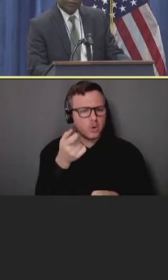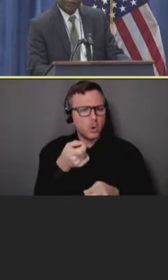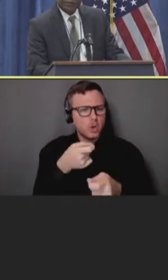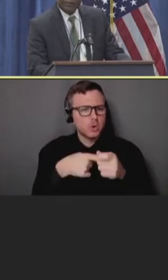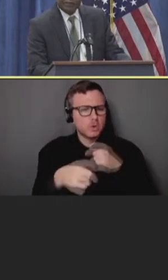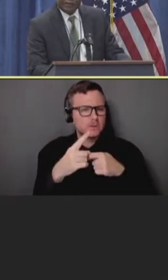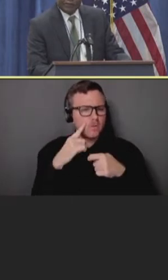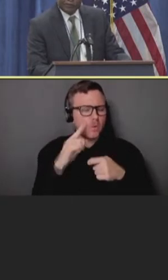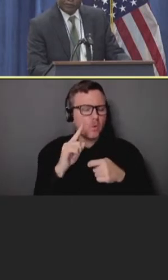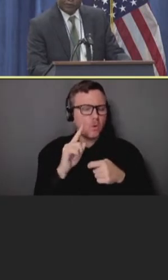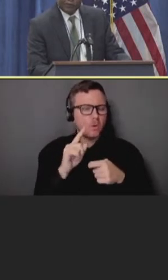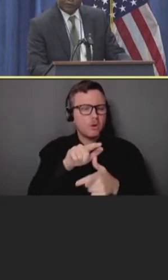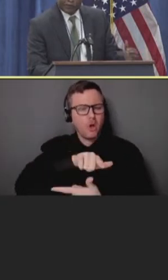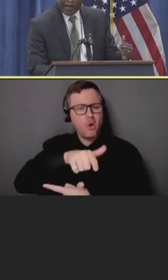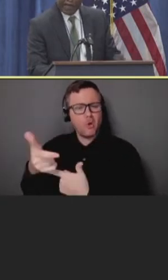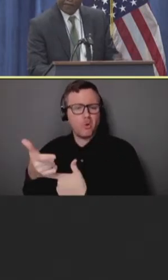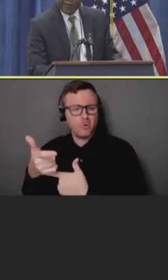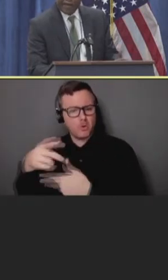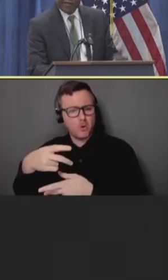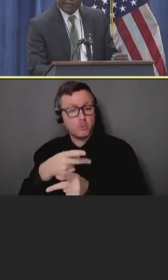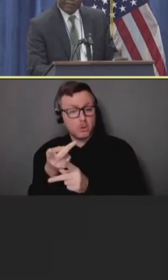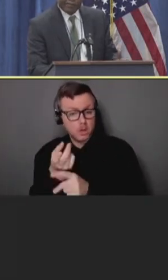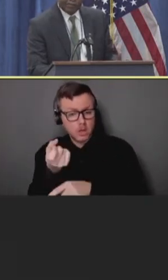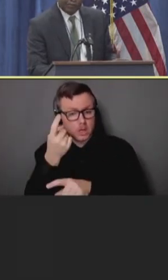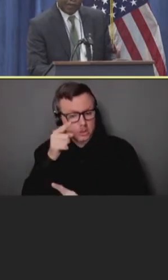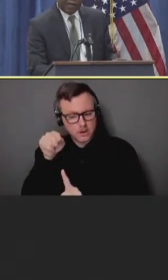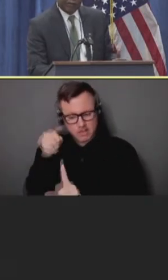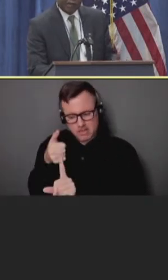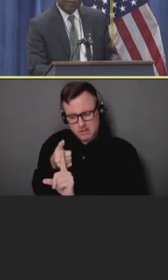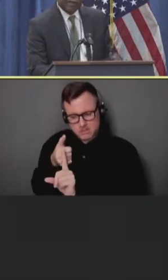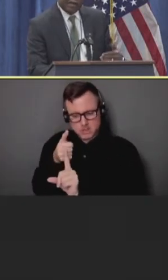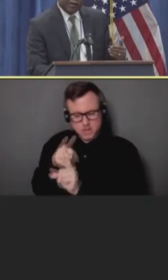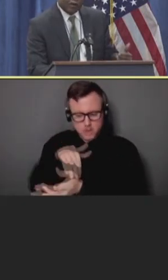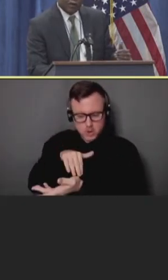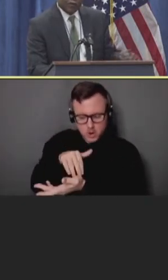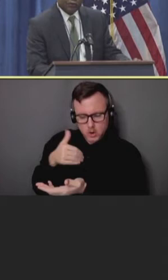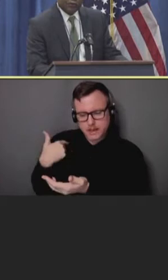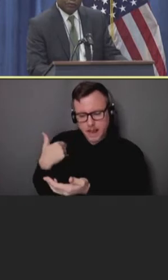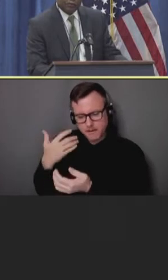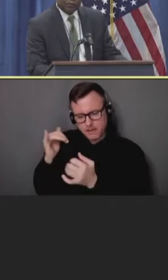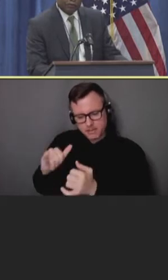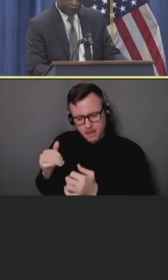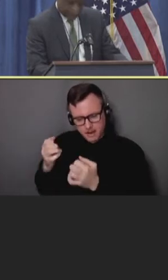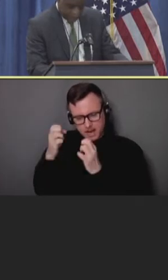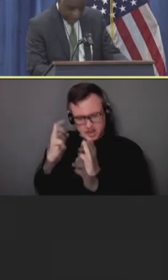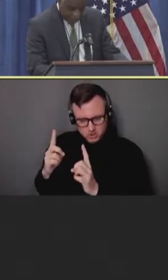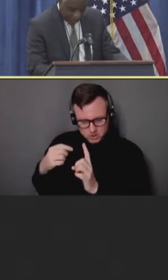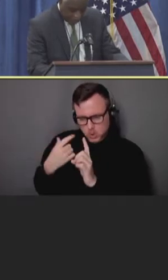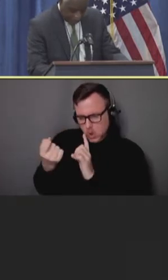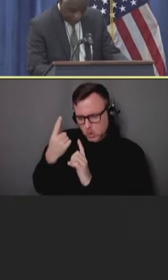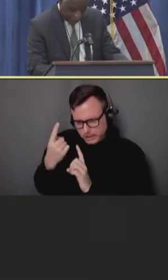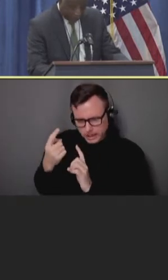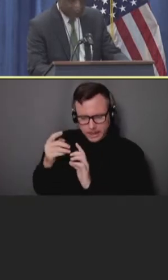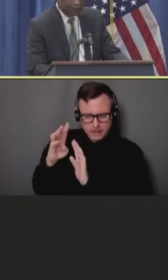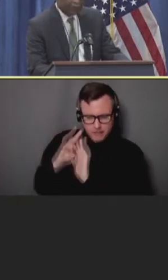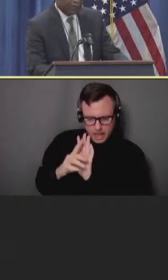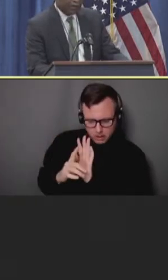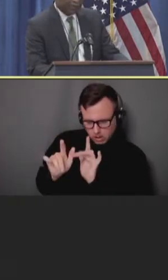that those individuals had that education and background and know the importance of the process.